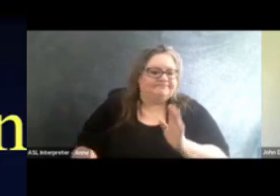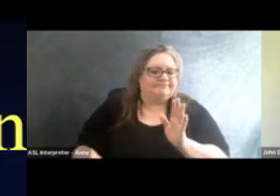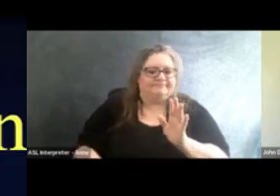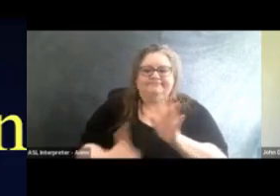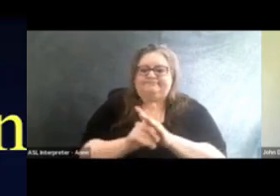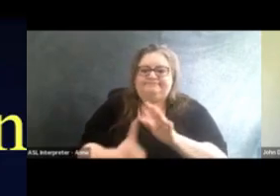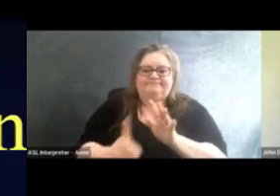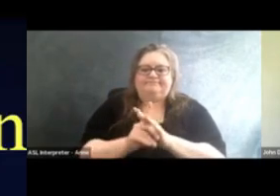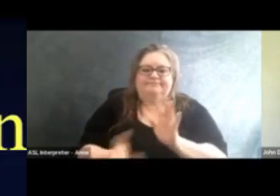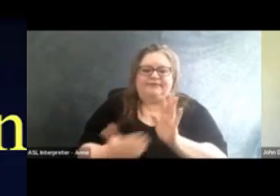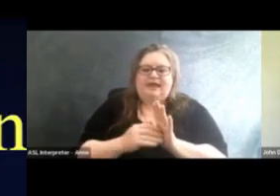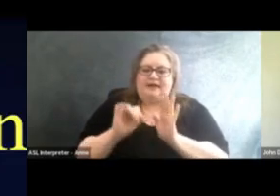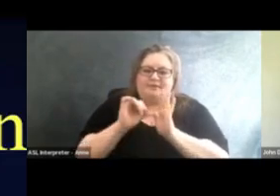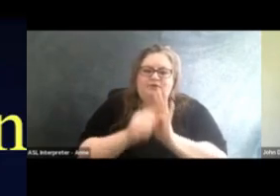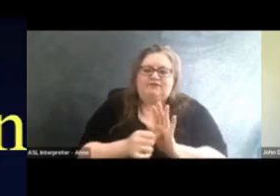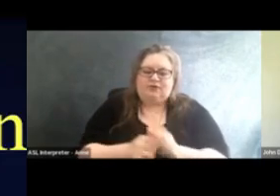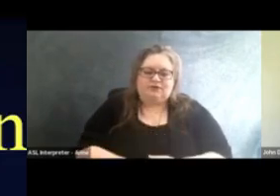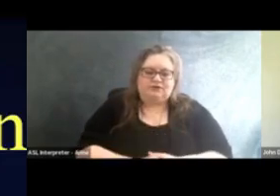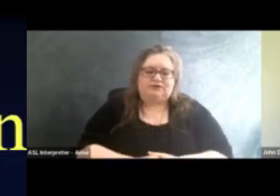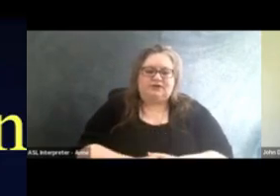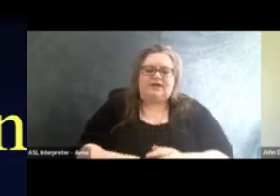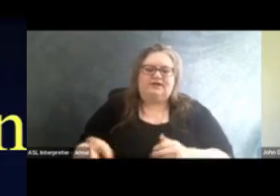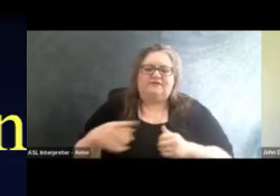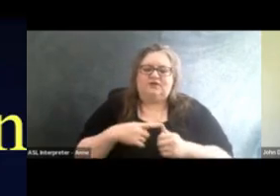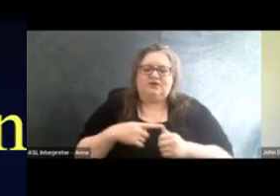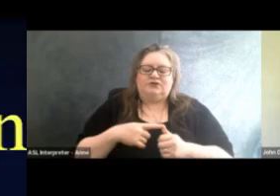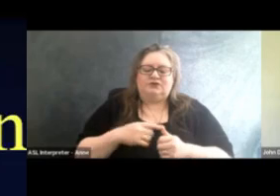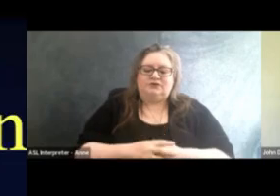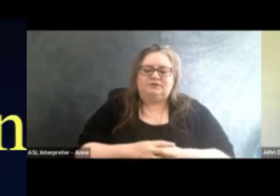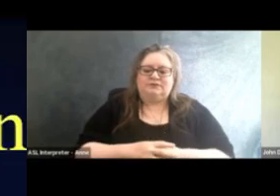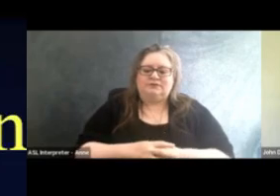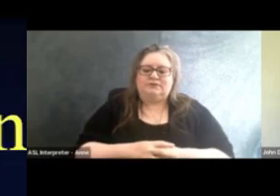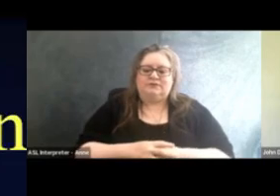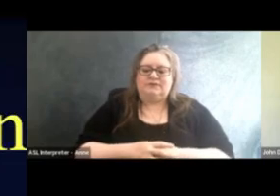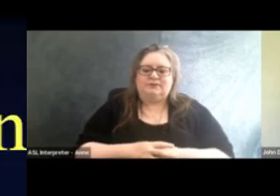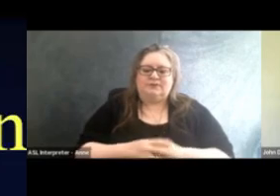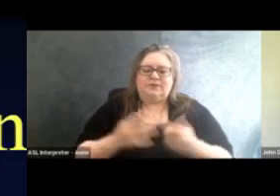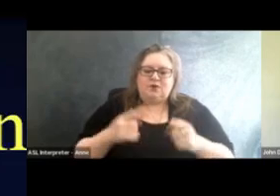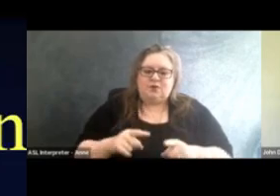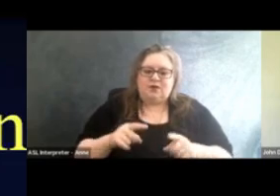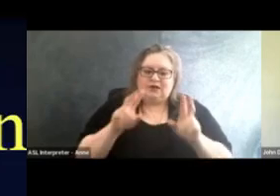and being reinforced. And the first was that when you look at individuals in substance use